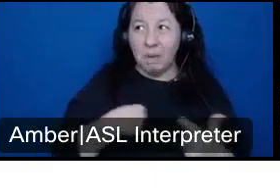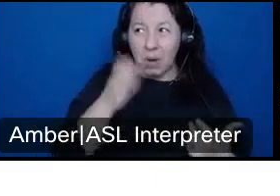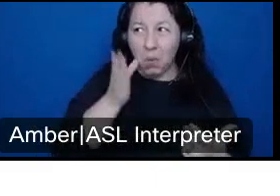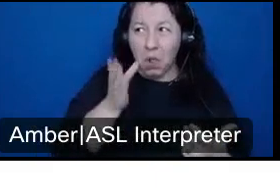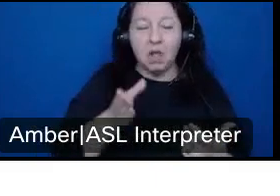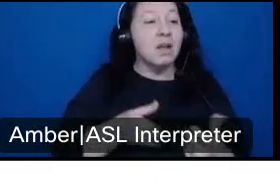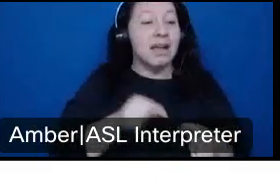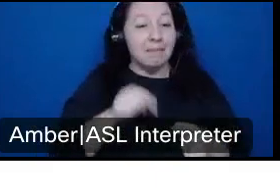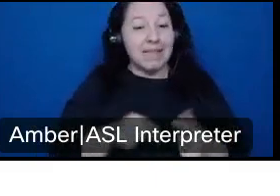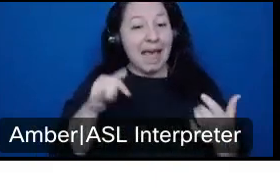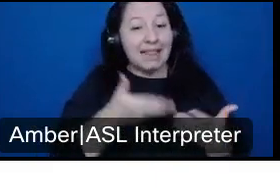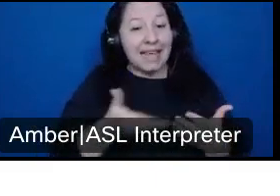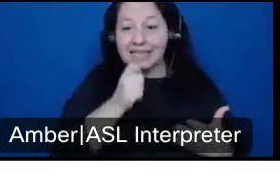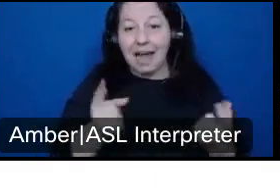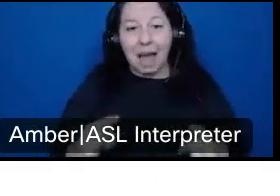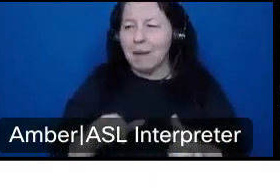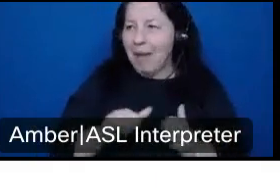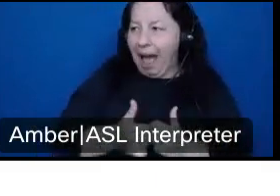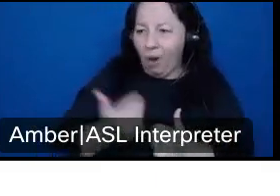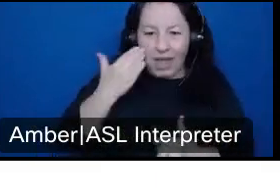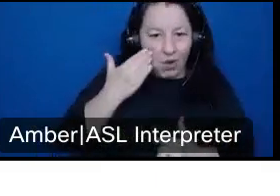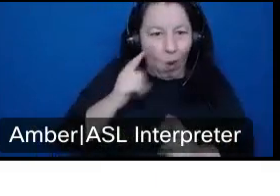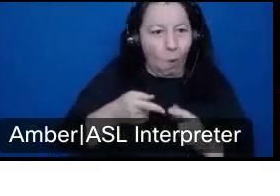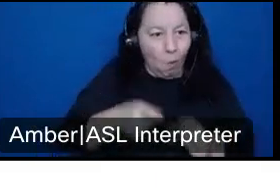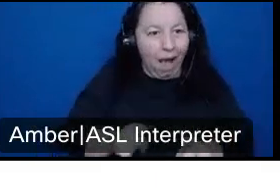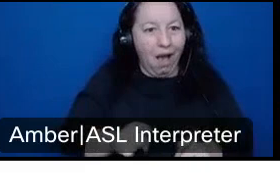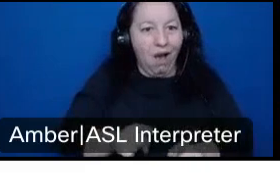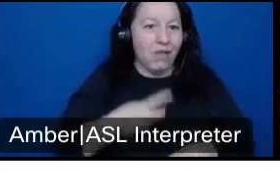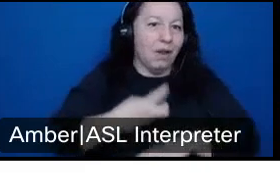While they lying there in the subway station, how would they know that you wouldn't.